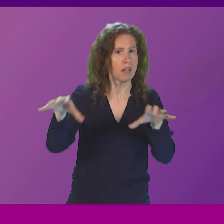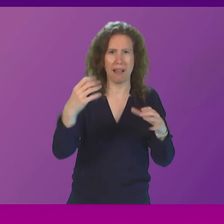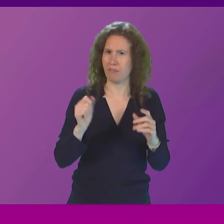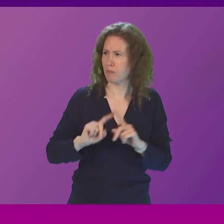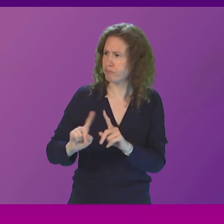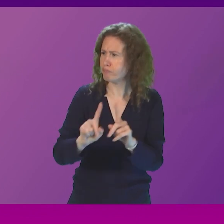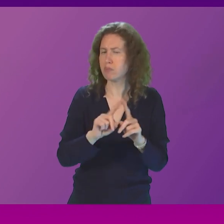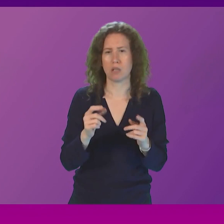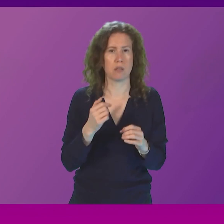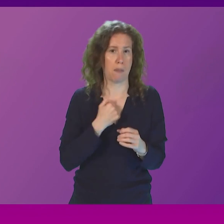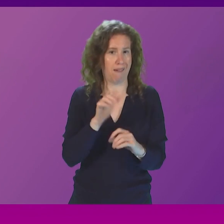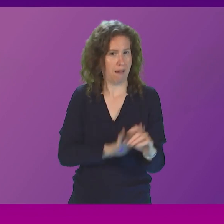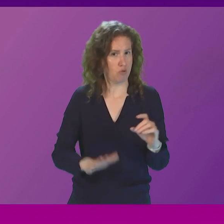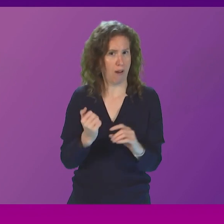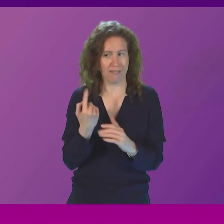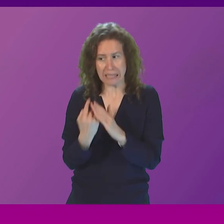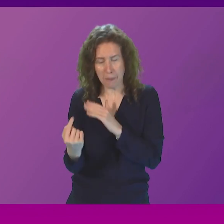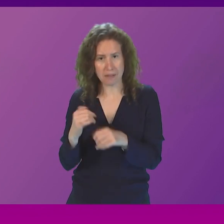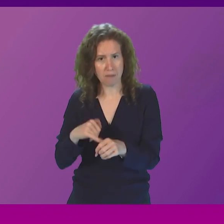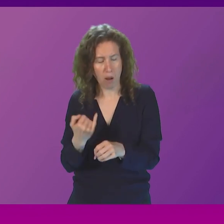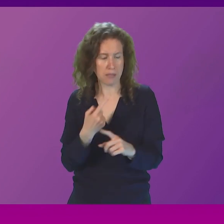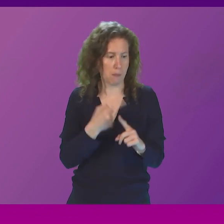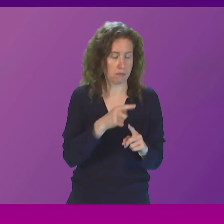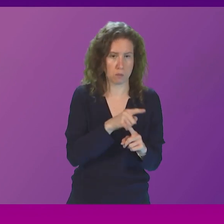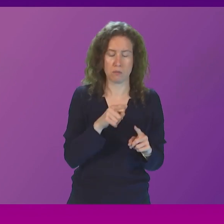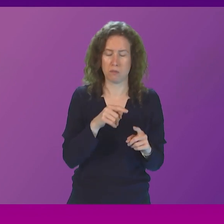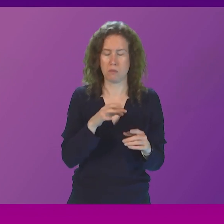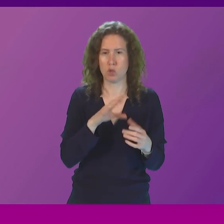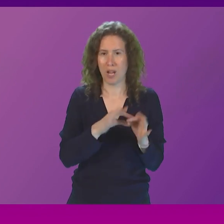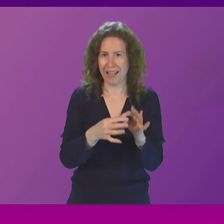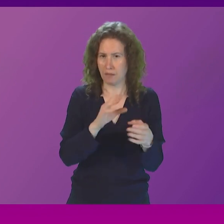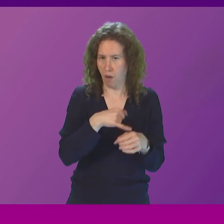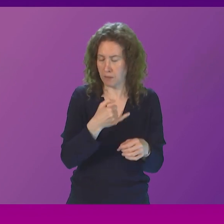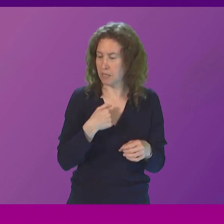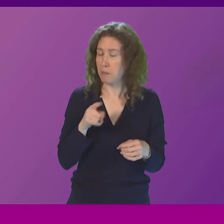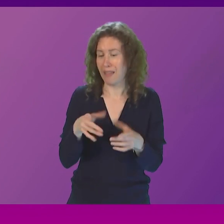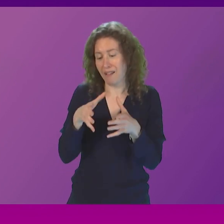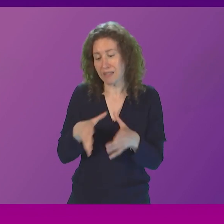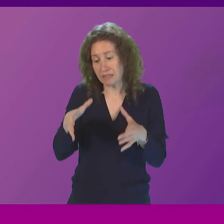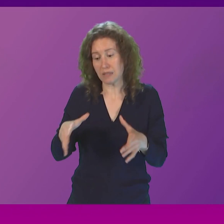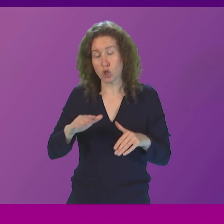Galashiels—examples from my constituency—also ease pressure on general practitioners and